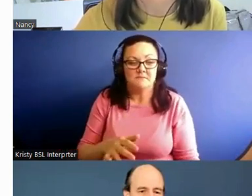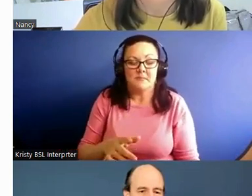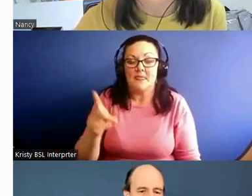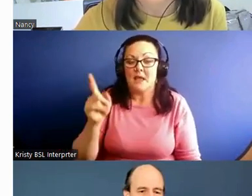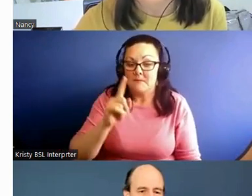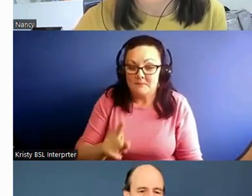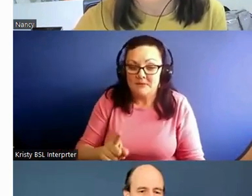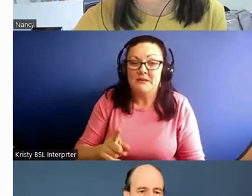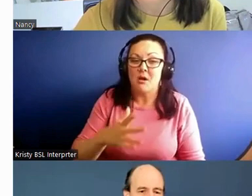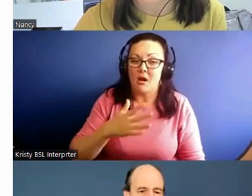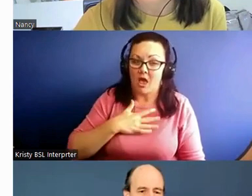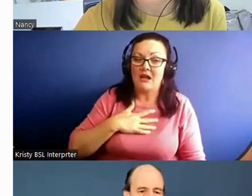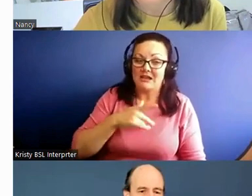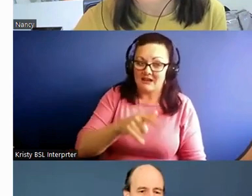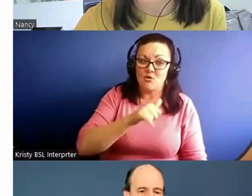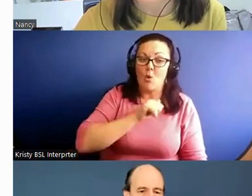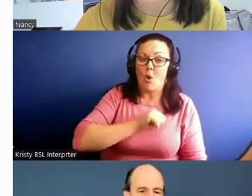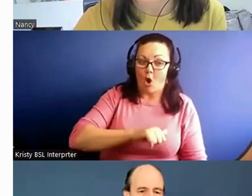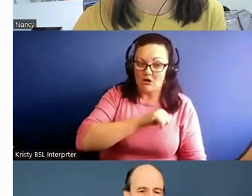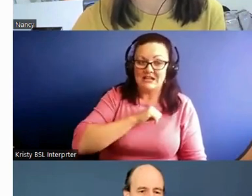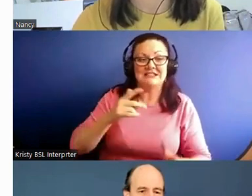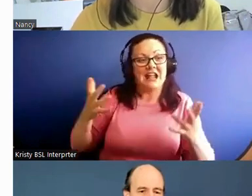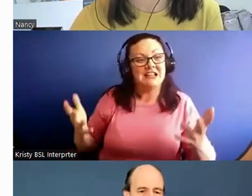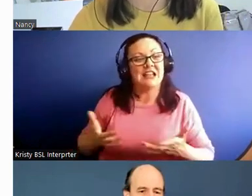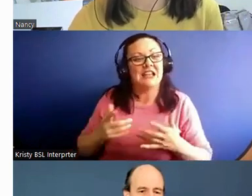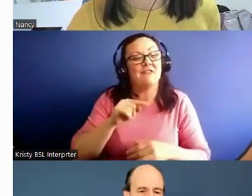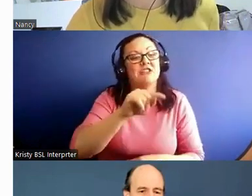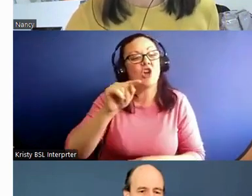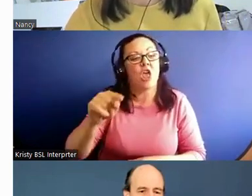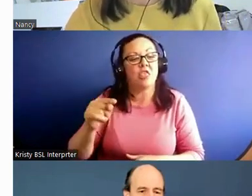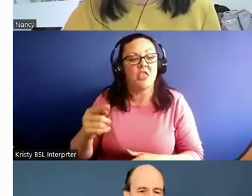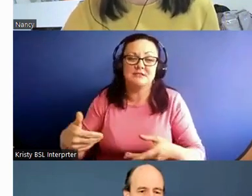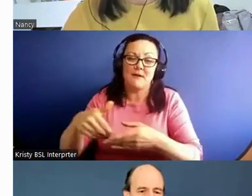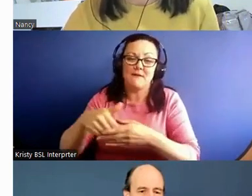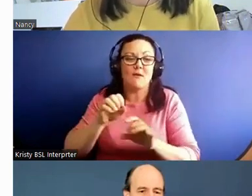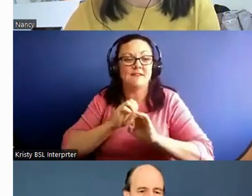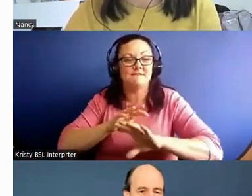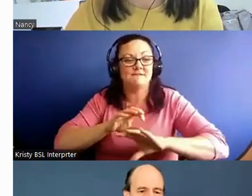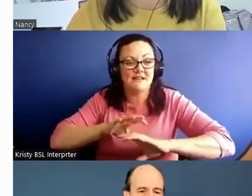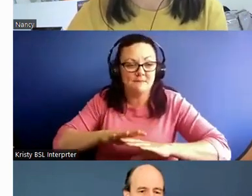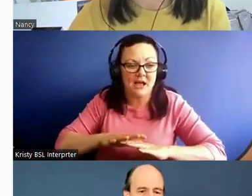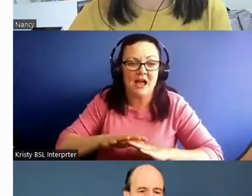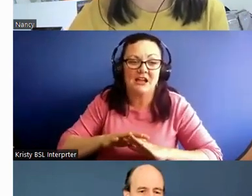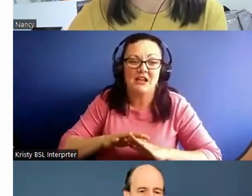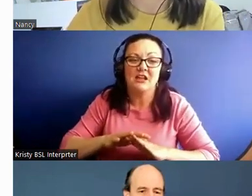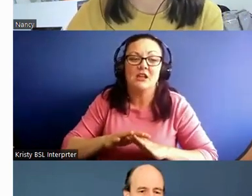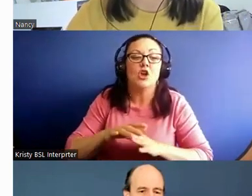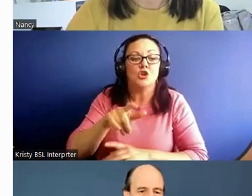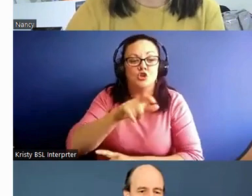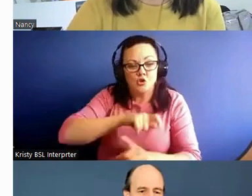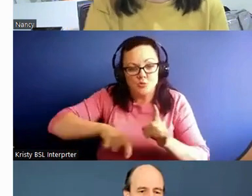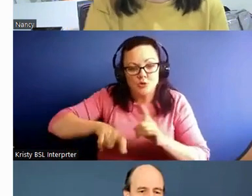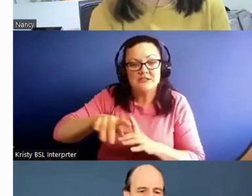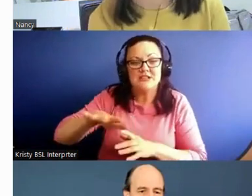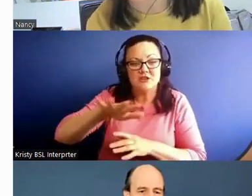honest and encouraged to take part in the feedback. Communities and local residents make the decision about arts